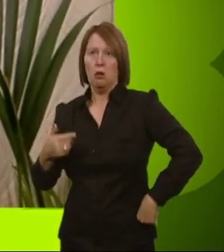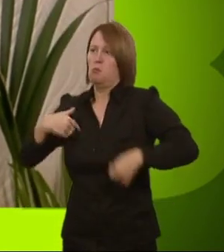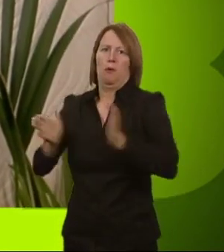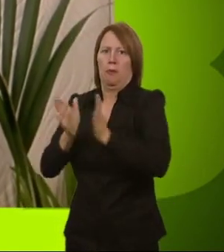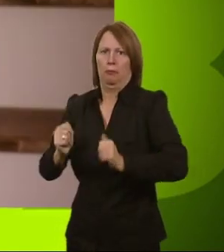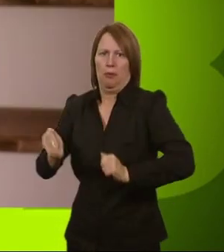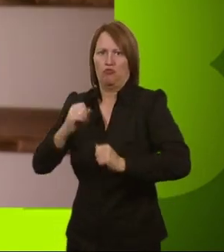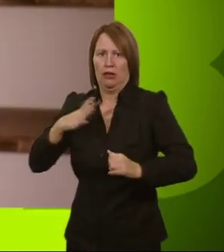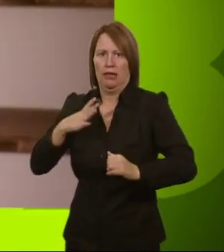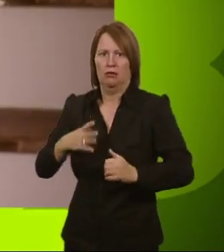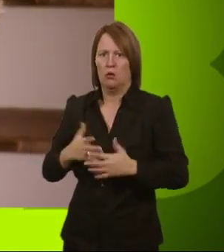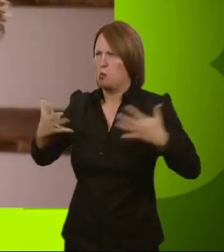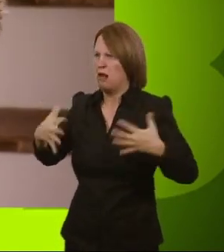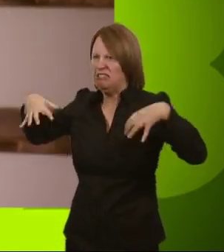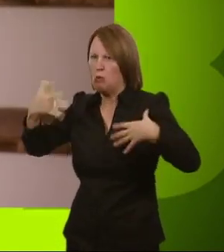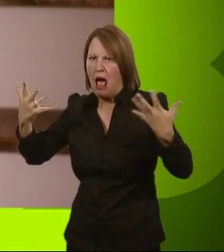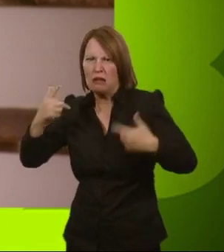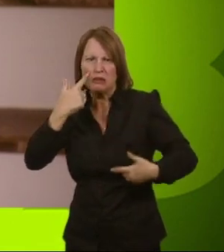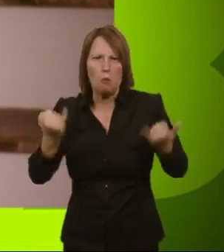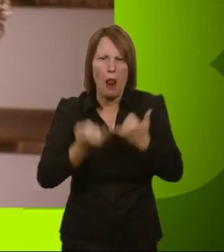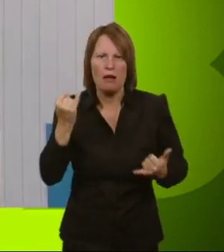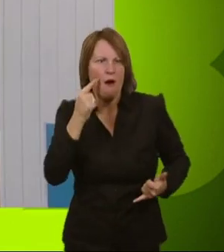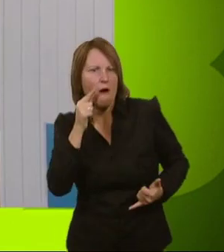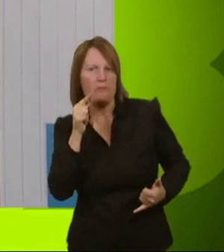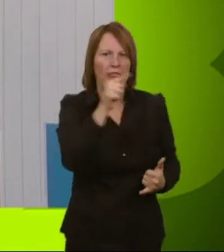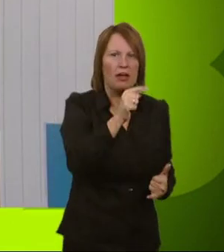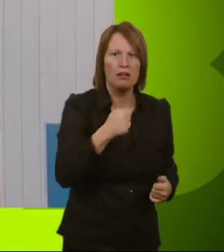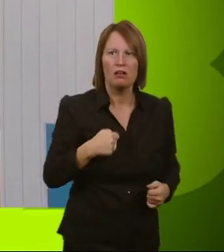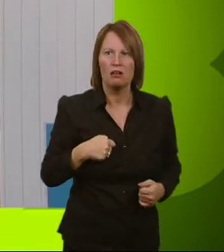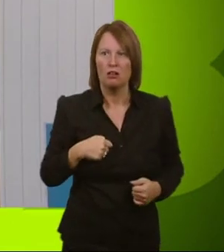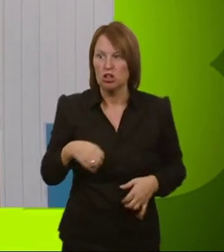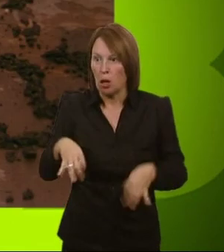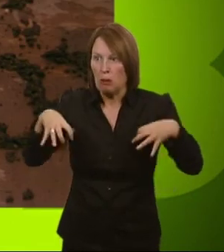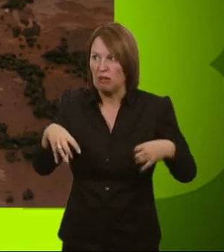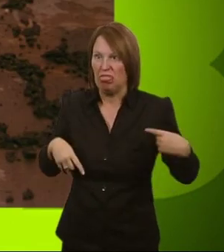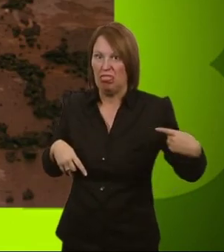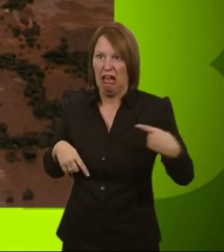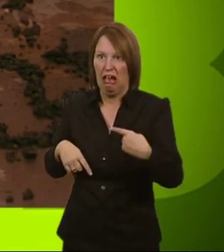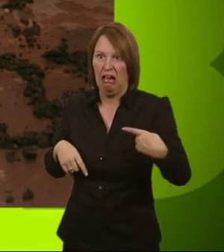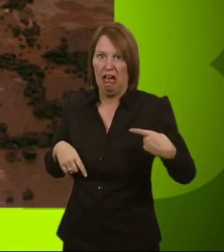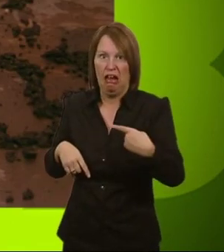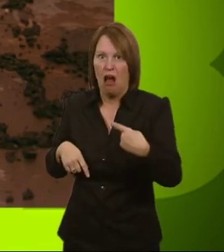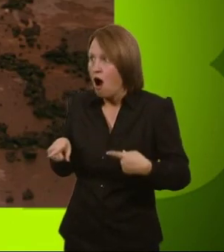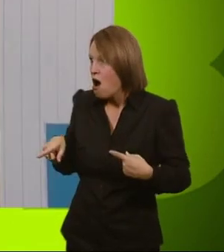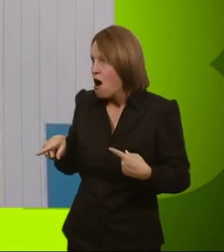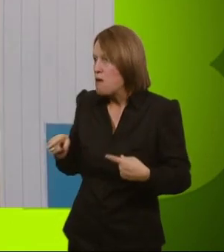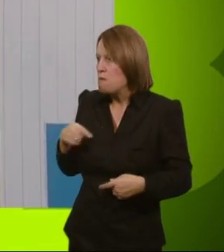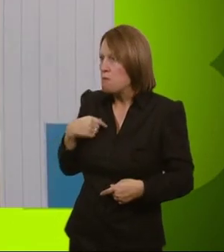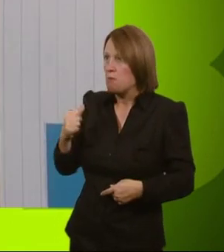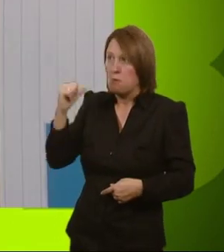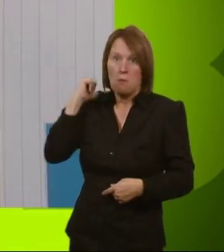now then where was this Beast last cited saki monster oh maybe headed for the back Garden